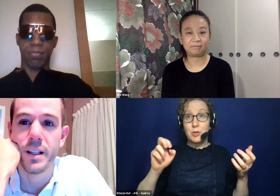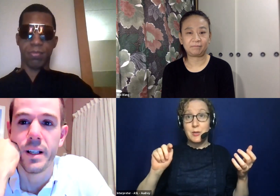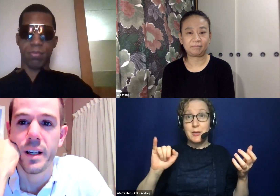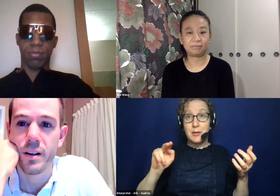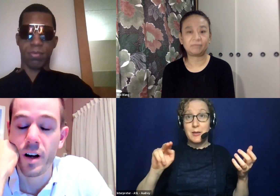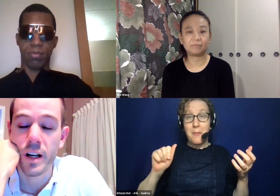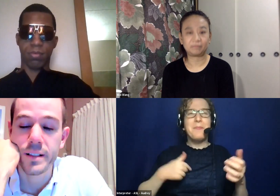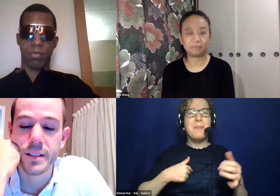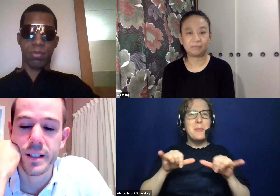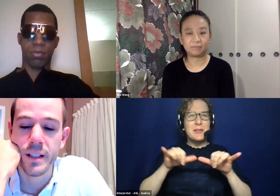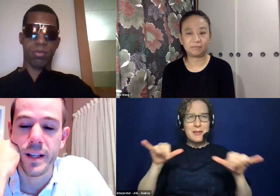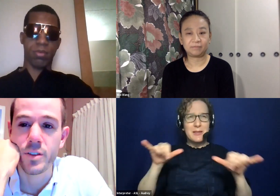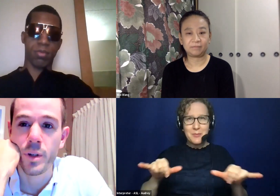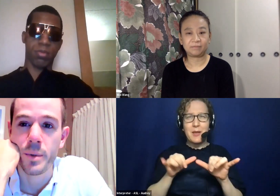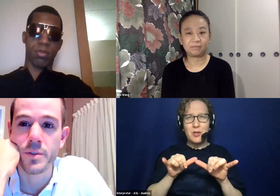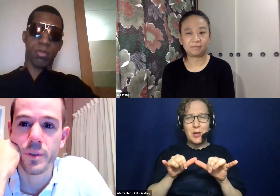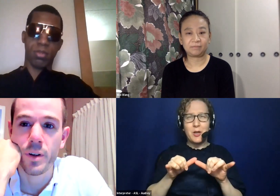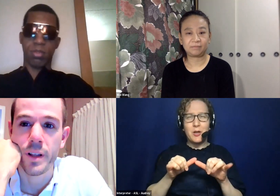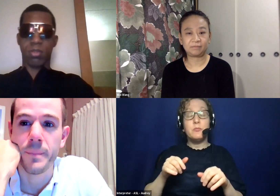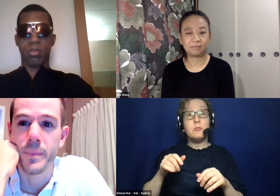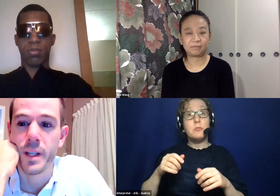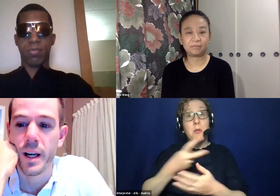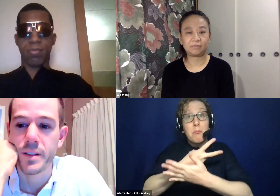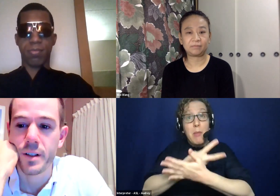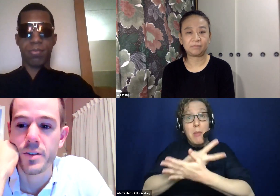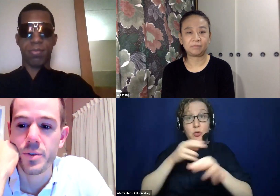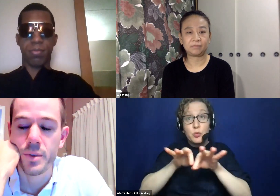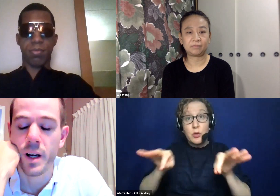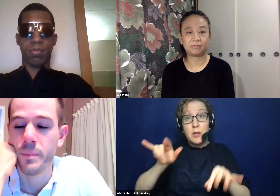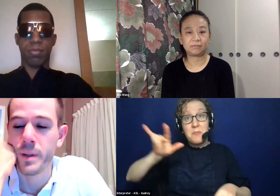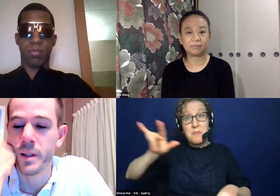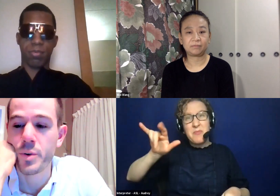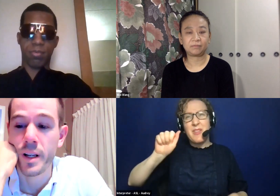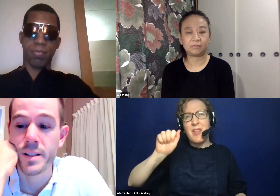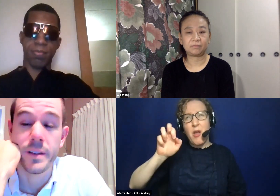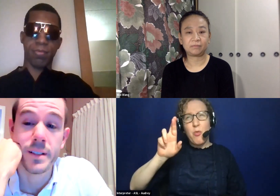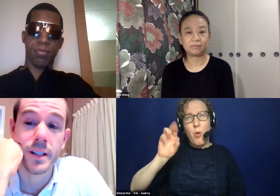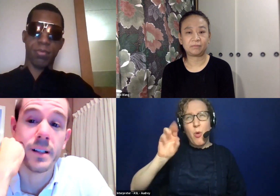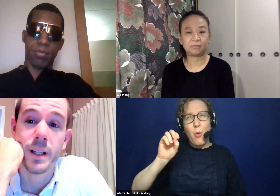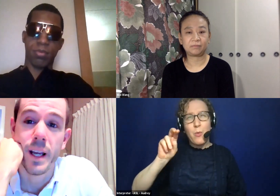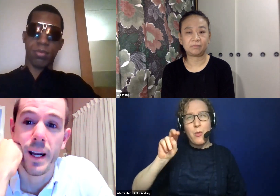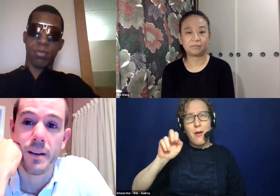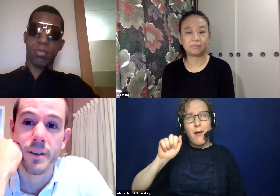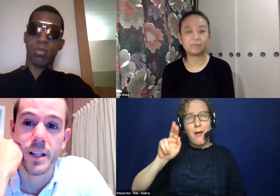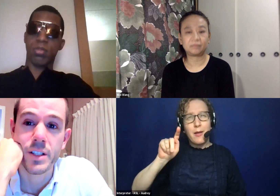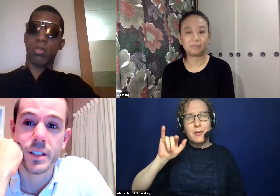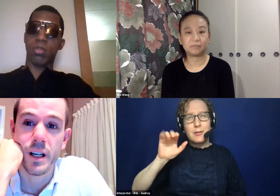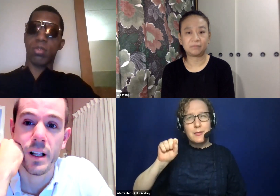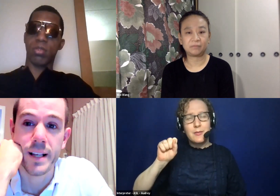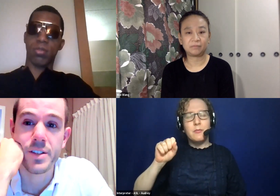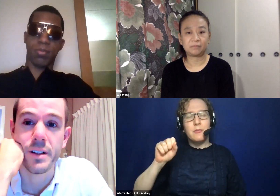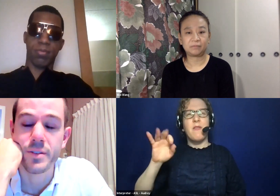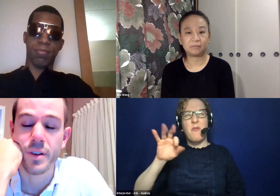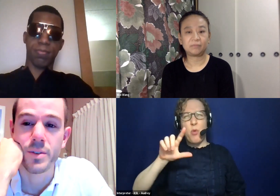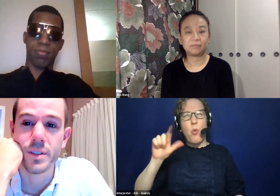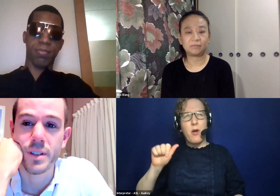degree in aeronautics in Daytona Beach, Florida. I started in 2017, and I finished last year so I was